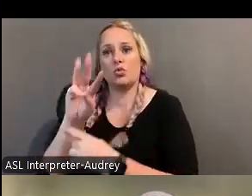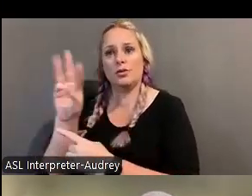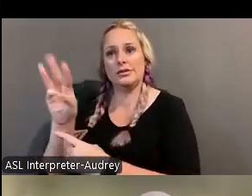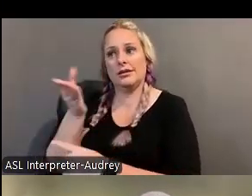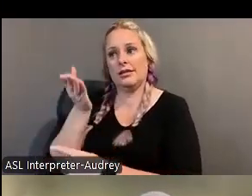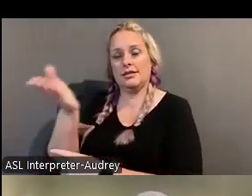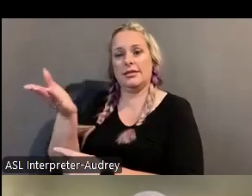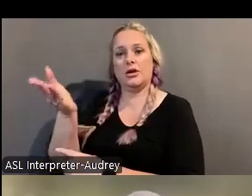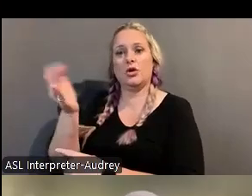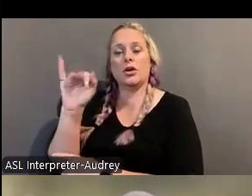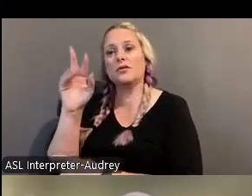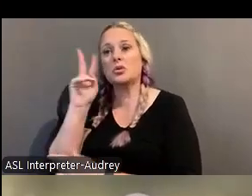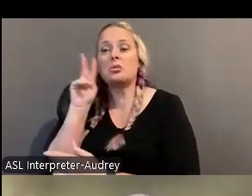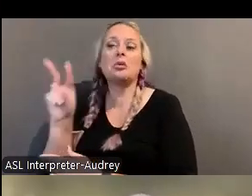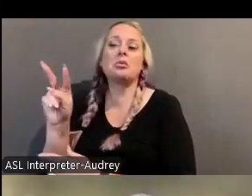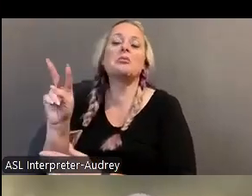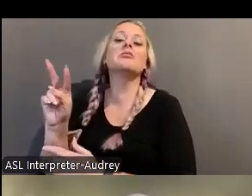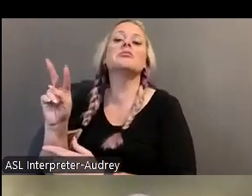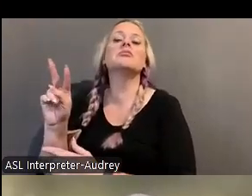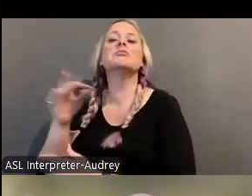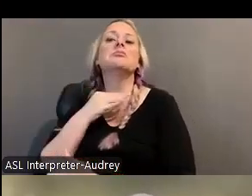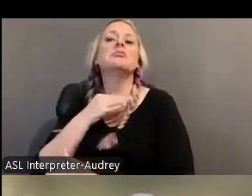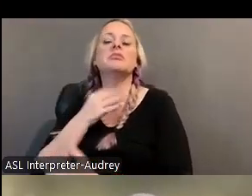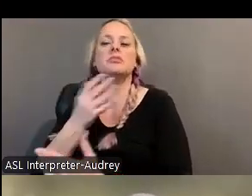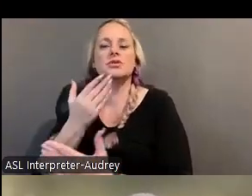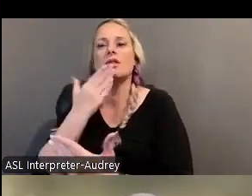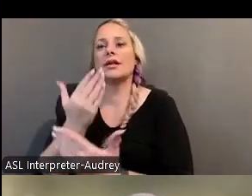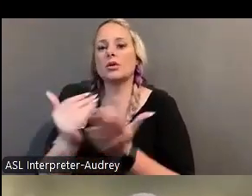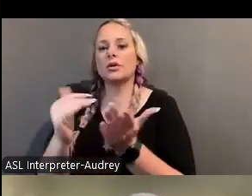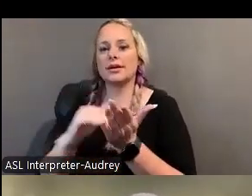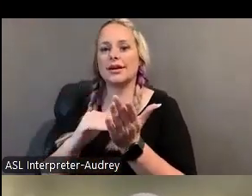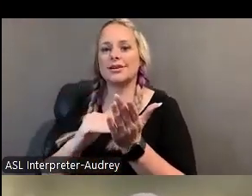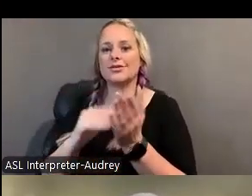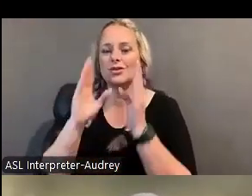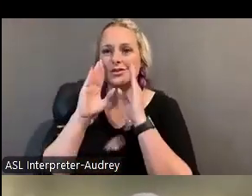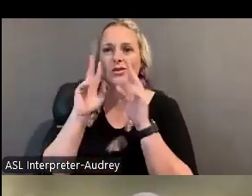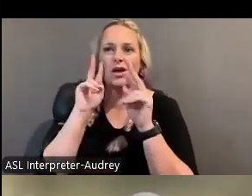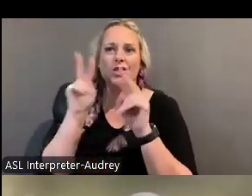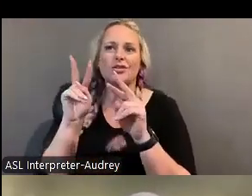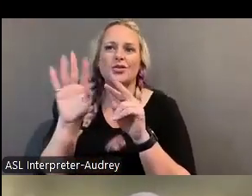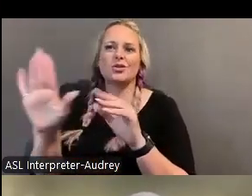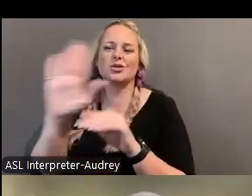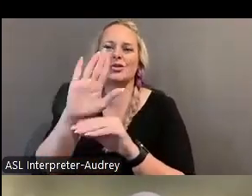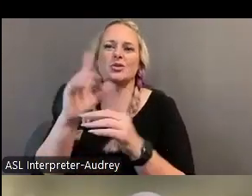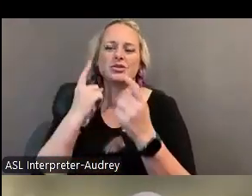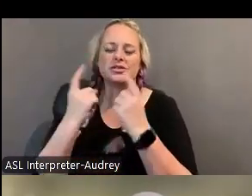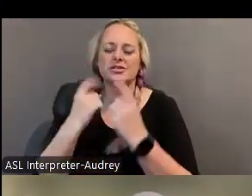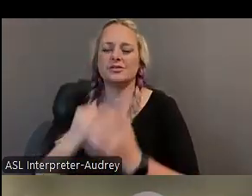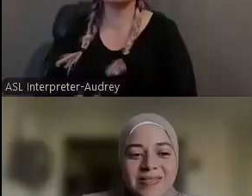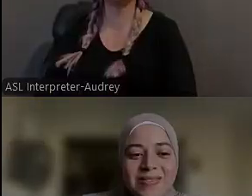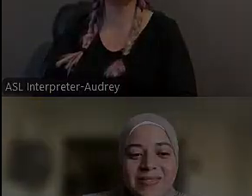is also there. So thank you again for listening, and I look forward to all your questions.